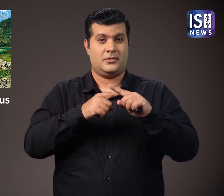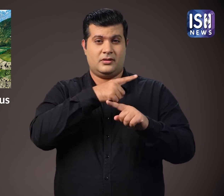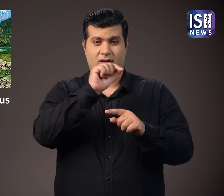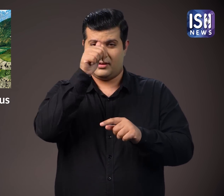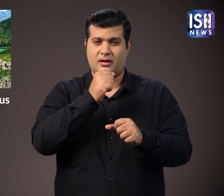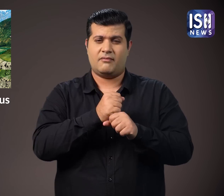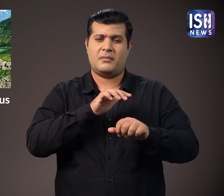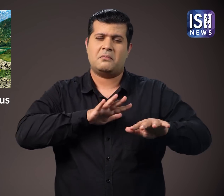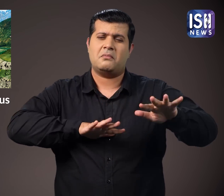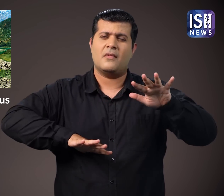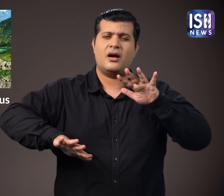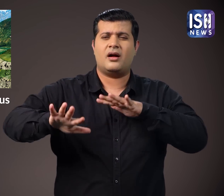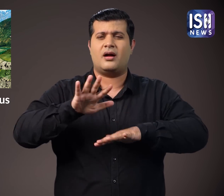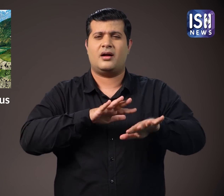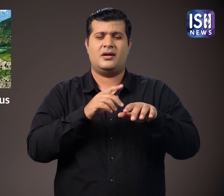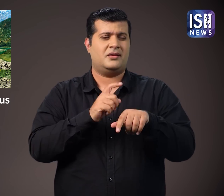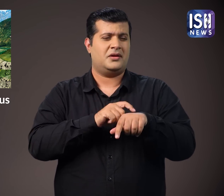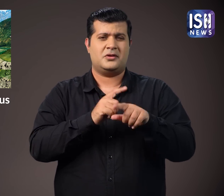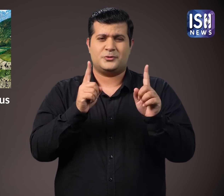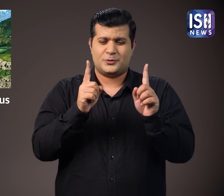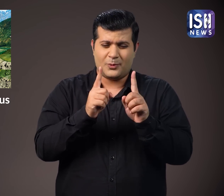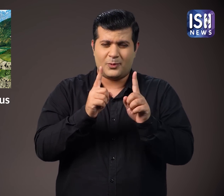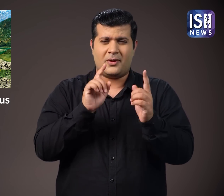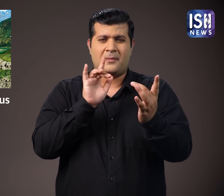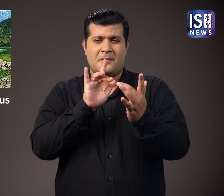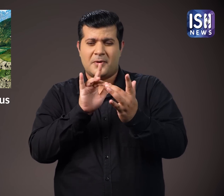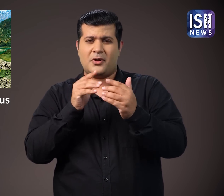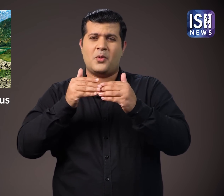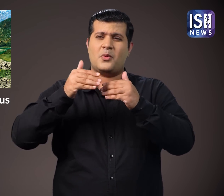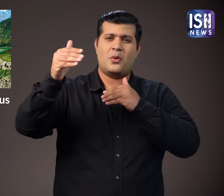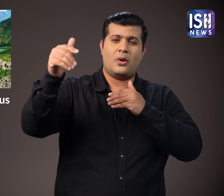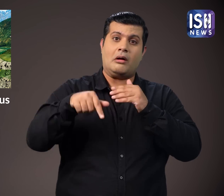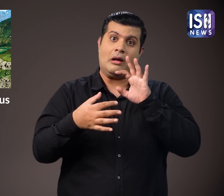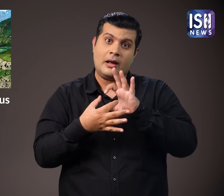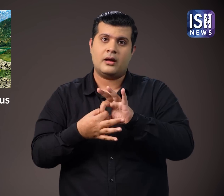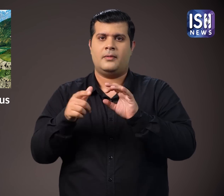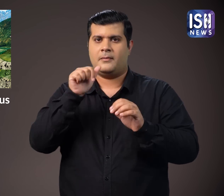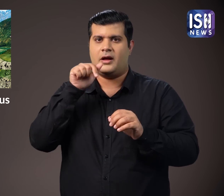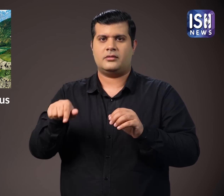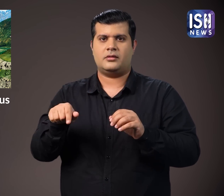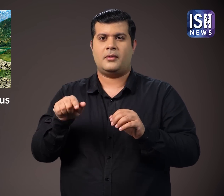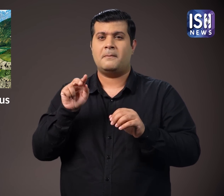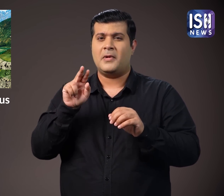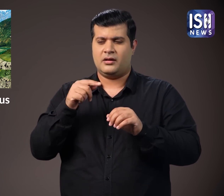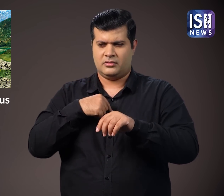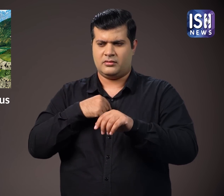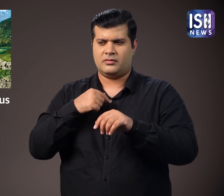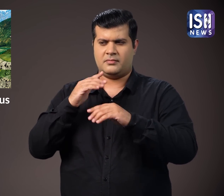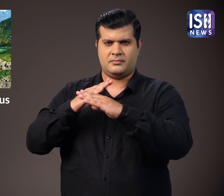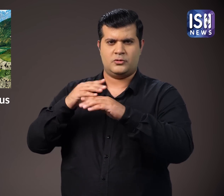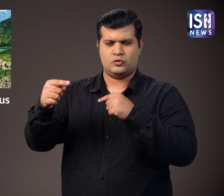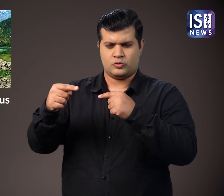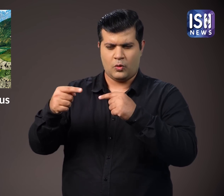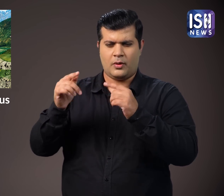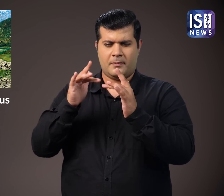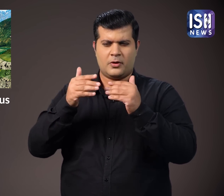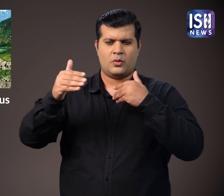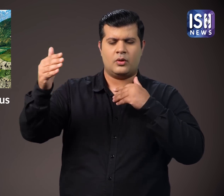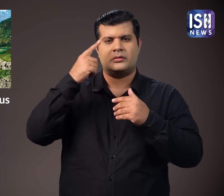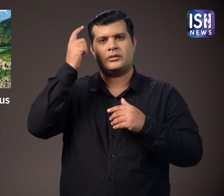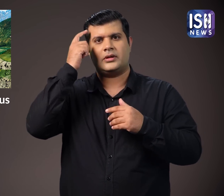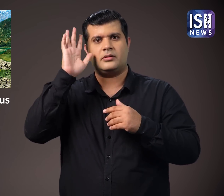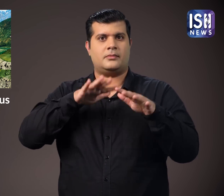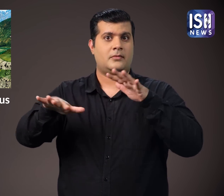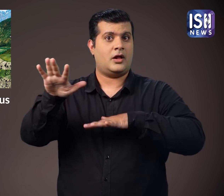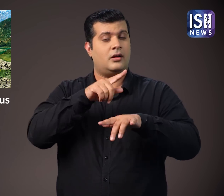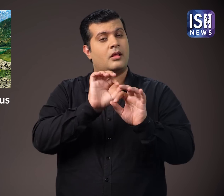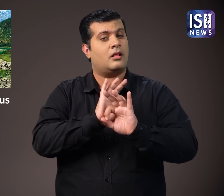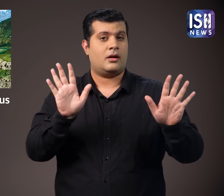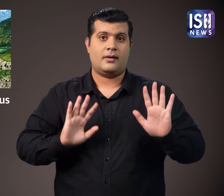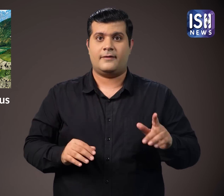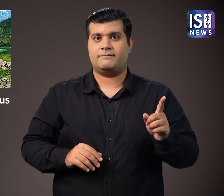The Indian government has already begun developing short, mid, and long-term plans to block the river’s water from flowing into Pakistan.